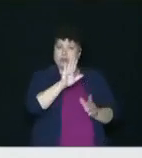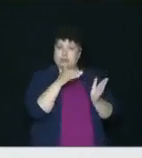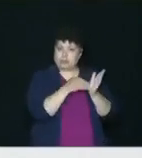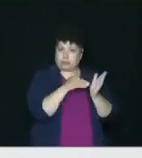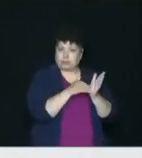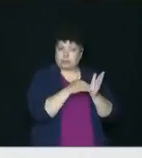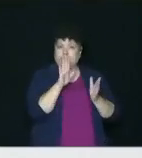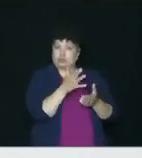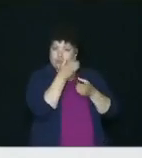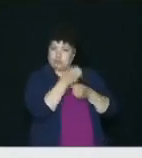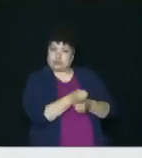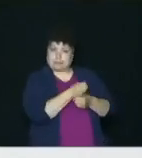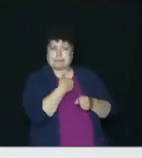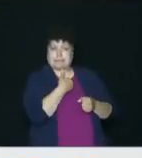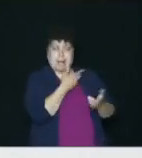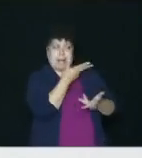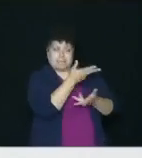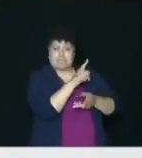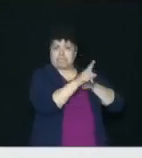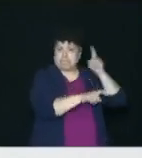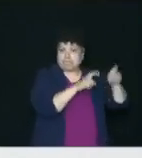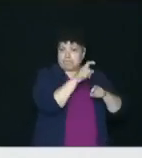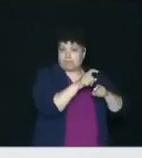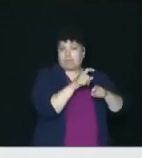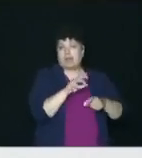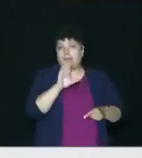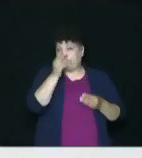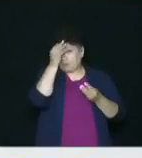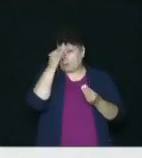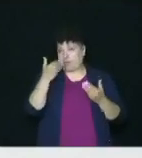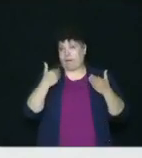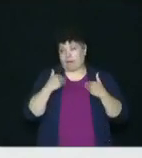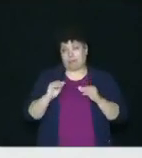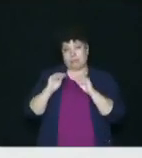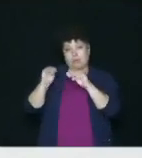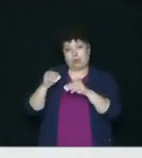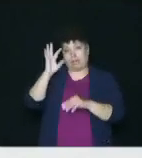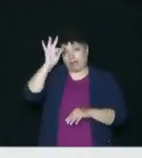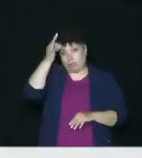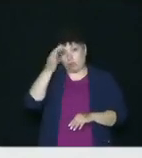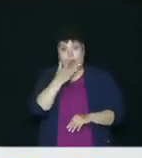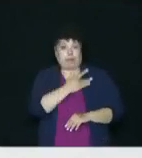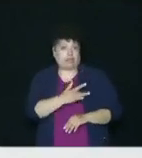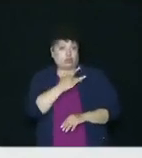STILL MIGHT -- SOME SO MIGHT HAVE QUESTION ABOUT THIS.